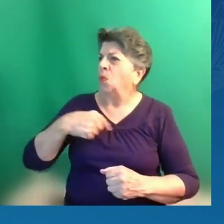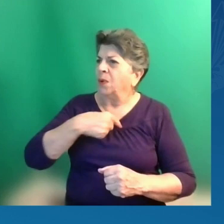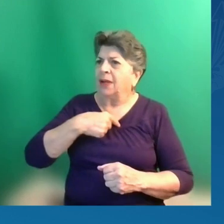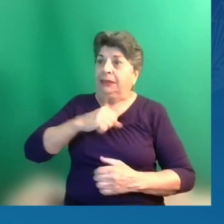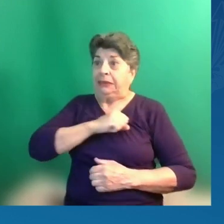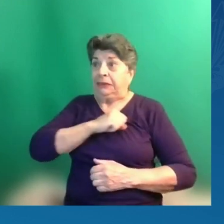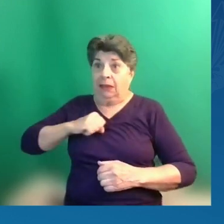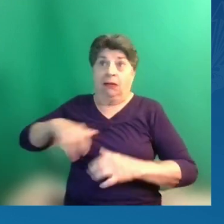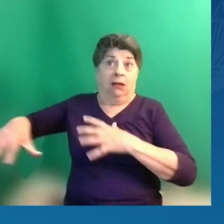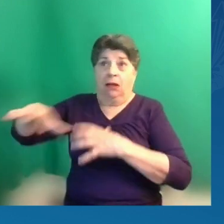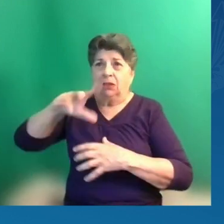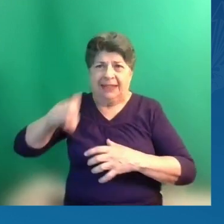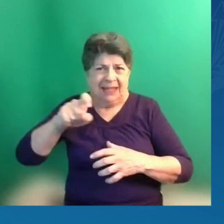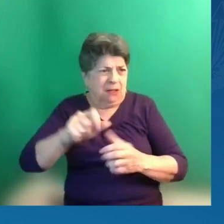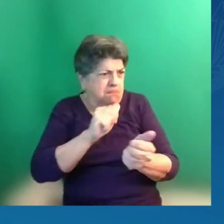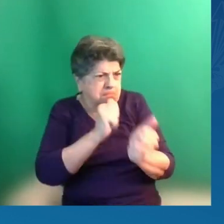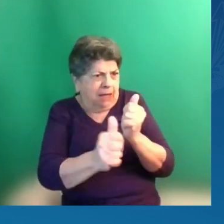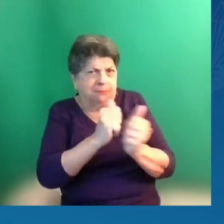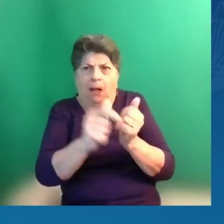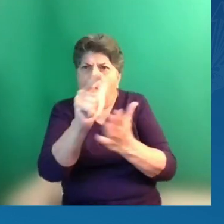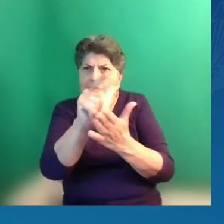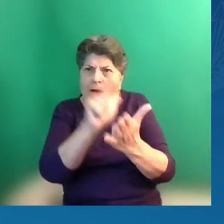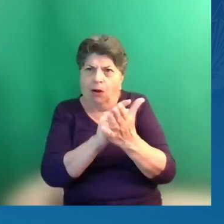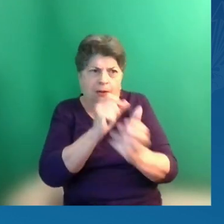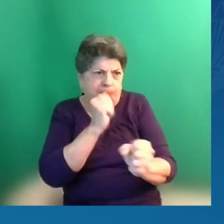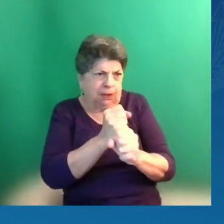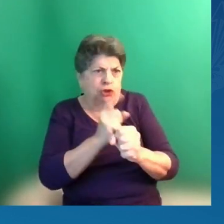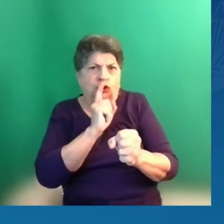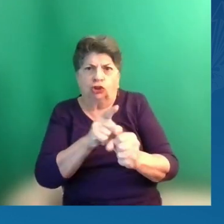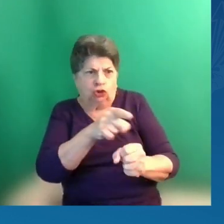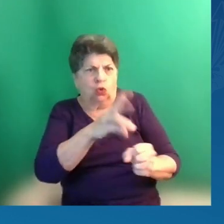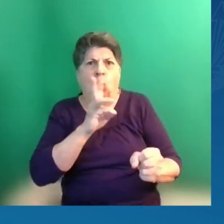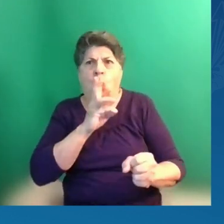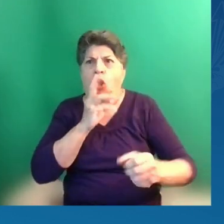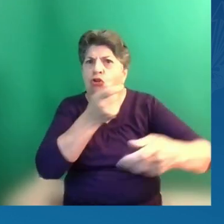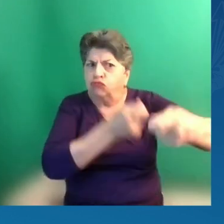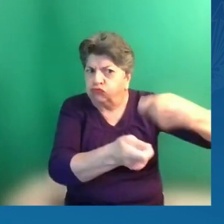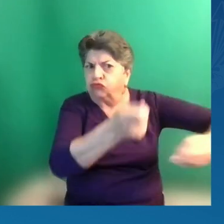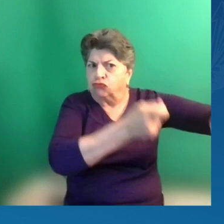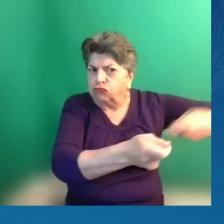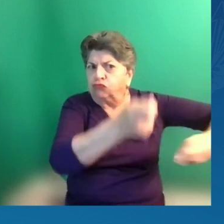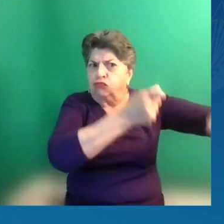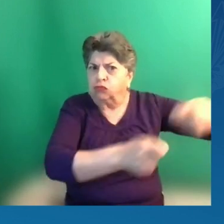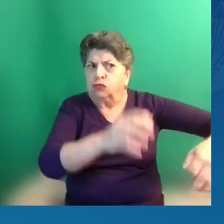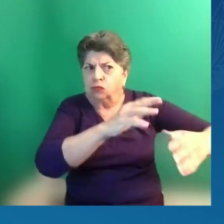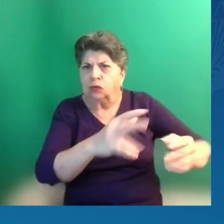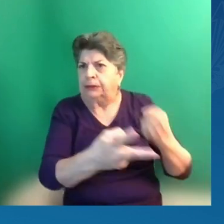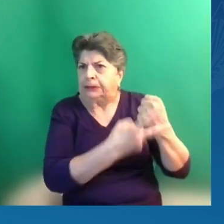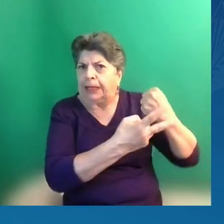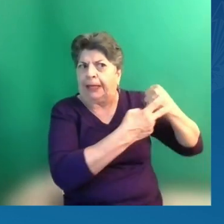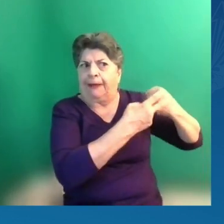and to take on the problem of lead pipes. Over the past year, I have met with many world leaders